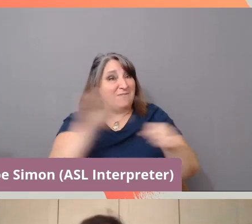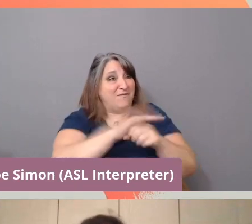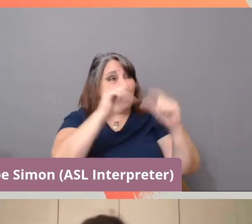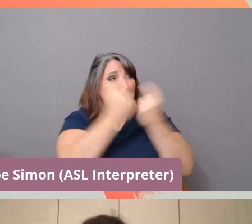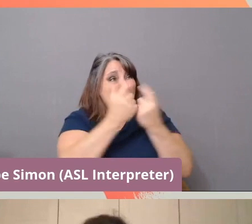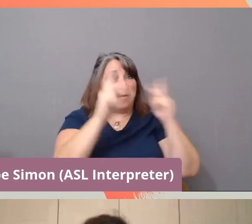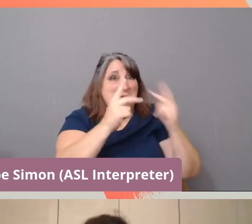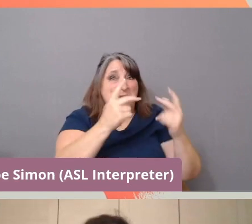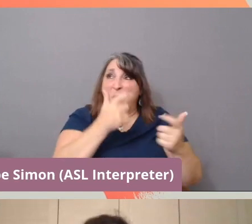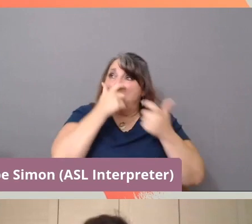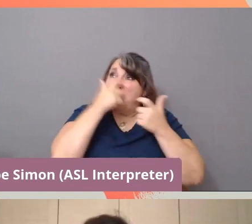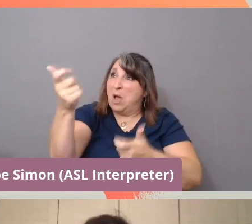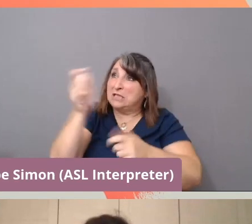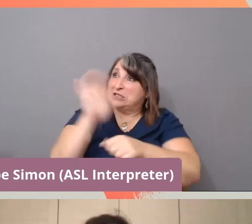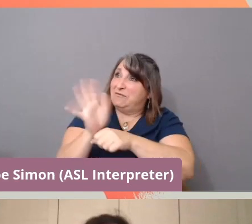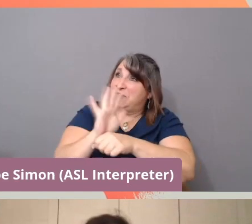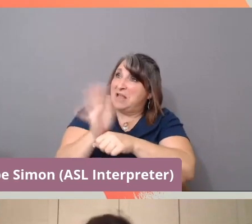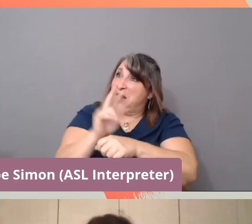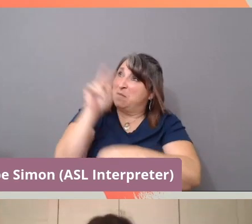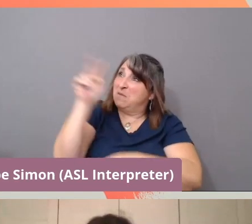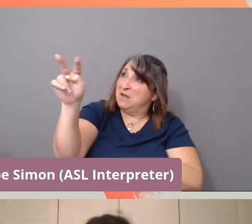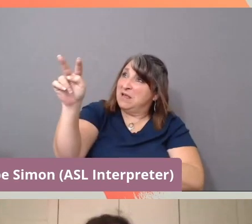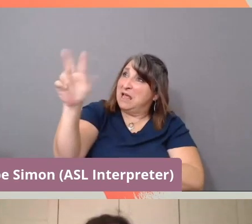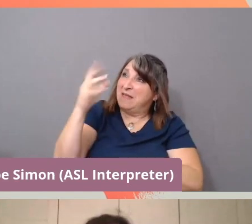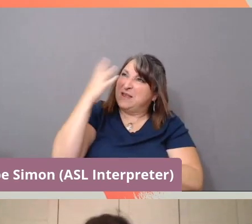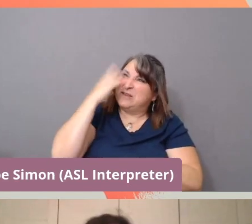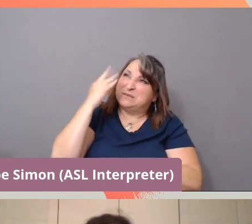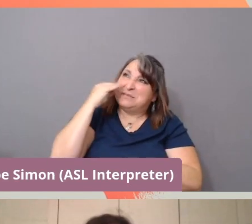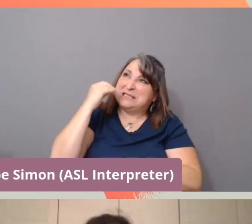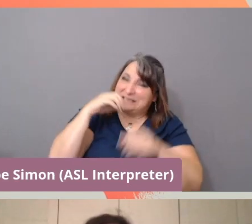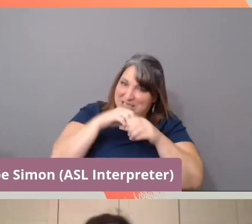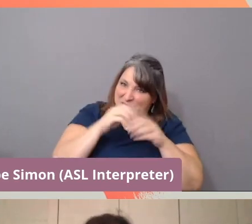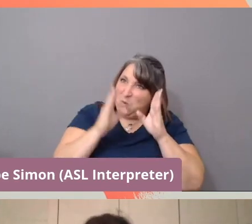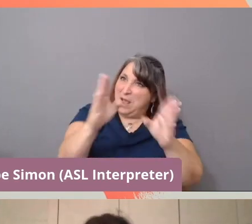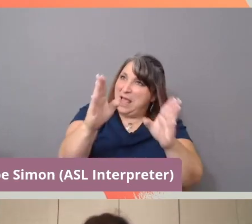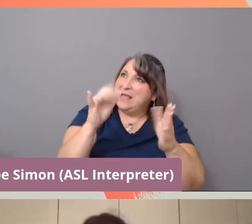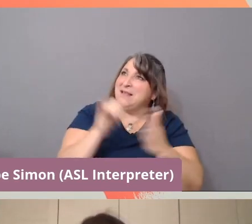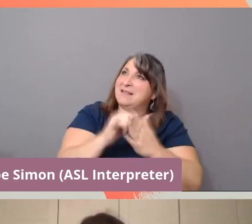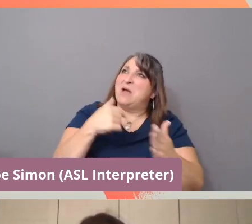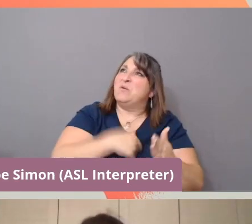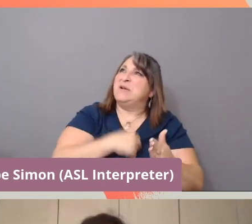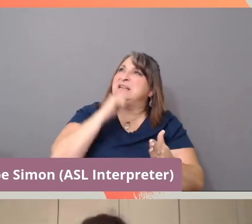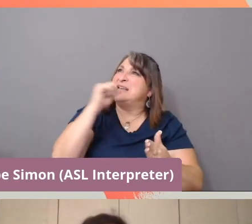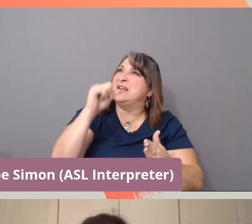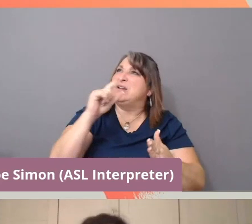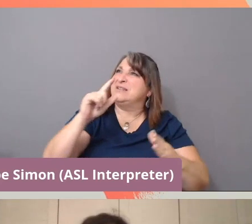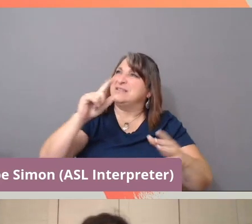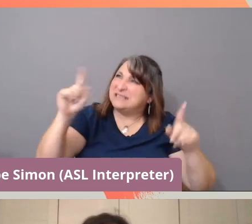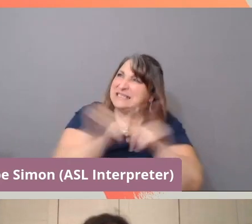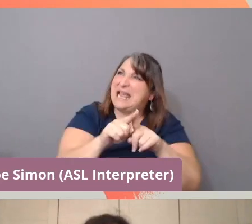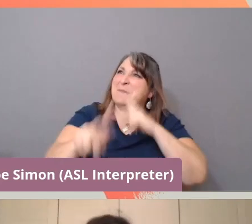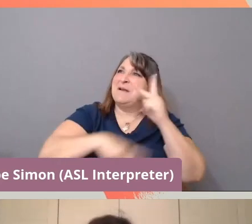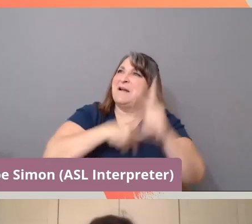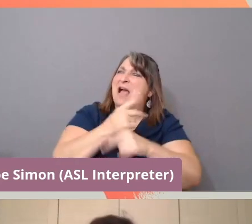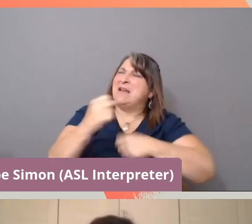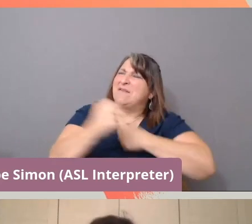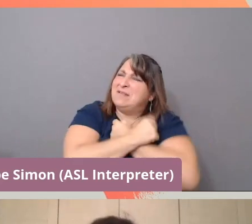and they're experiencing it in a way that we have not put that same kind of love and care into it.